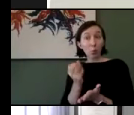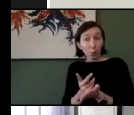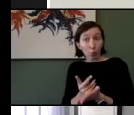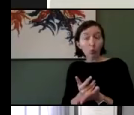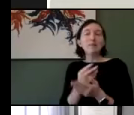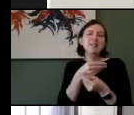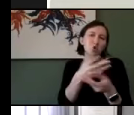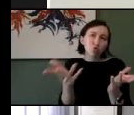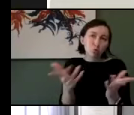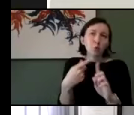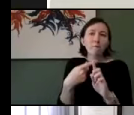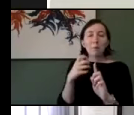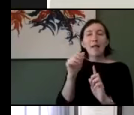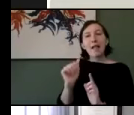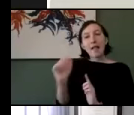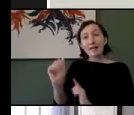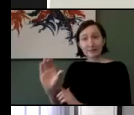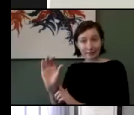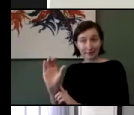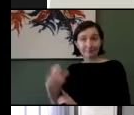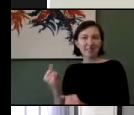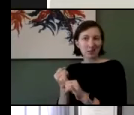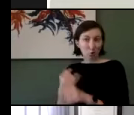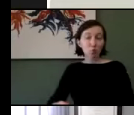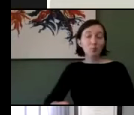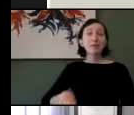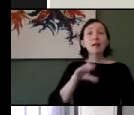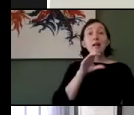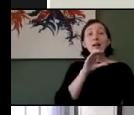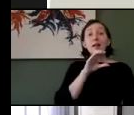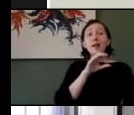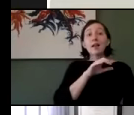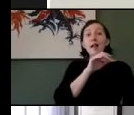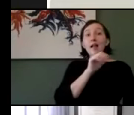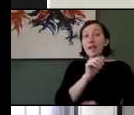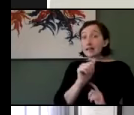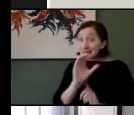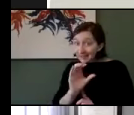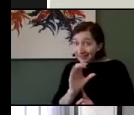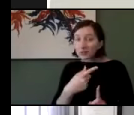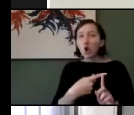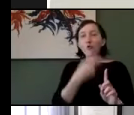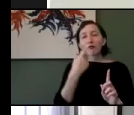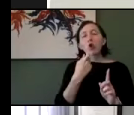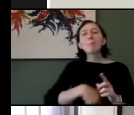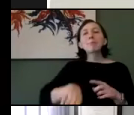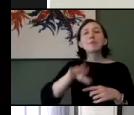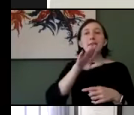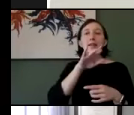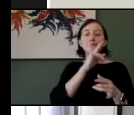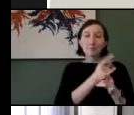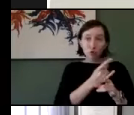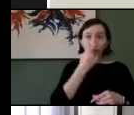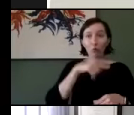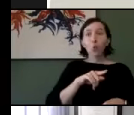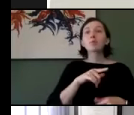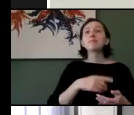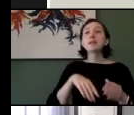and the CRCC are distributed through the CRCC.